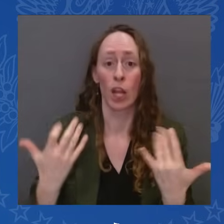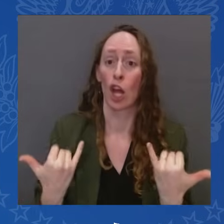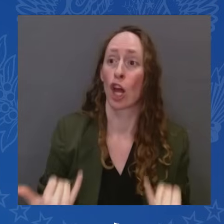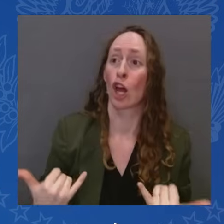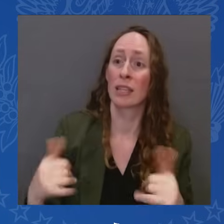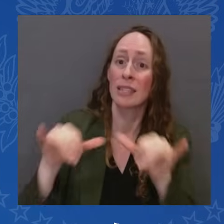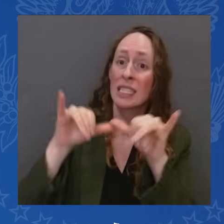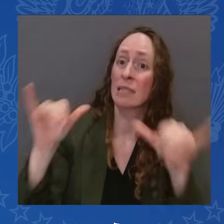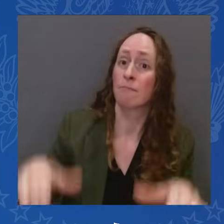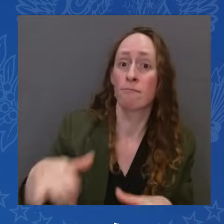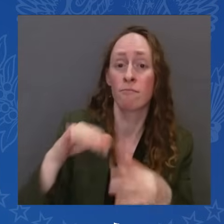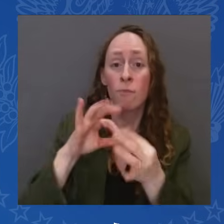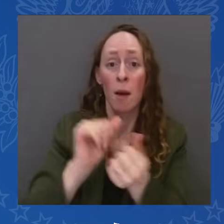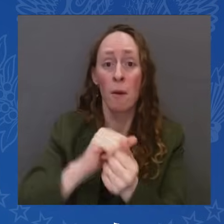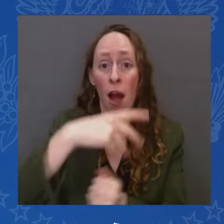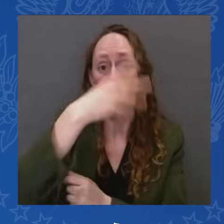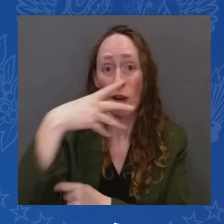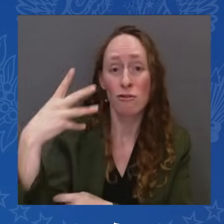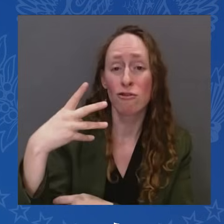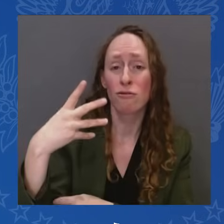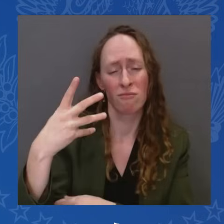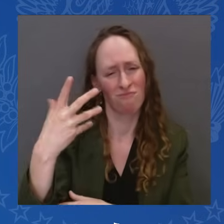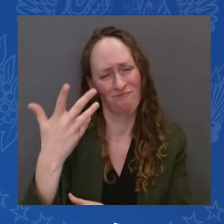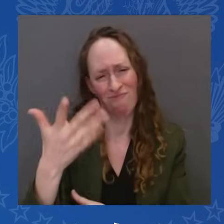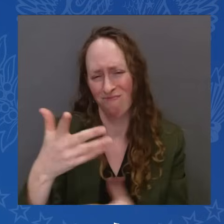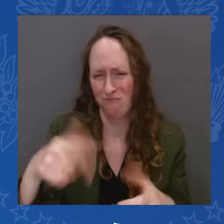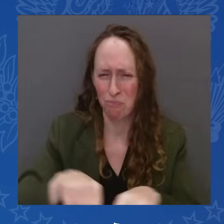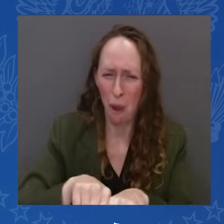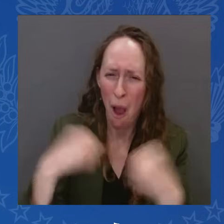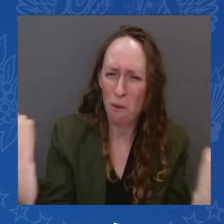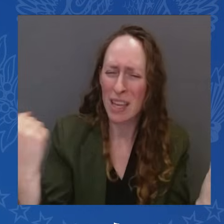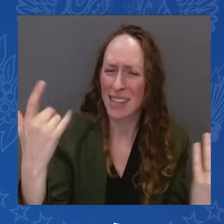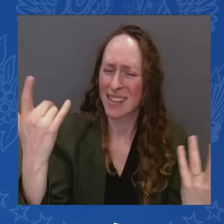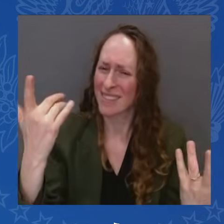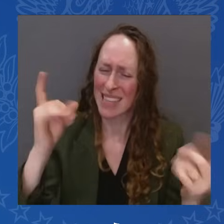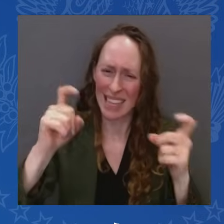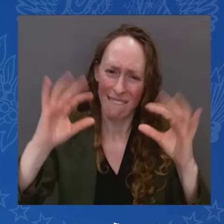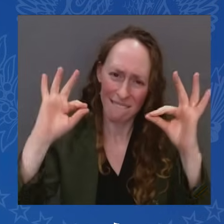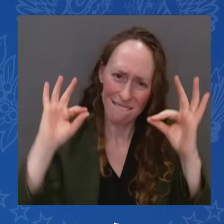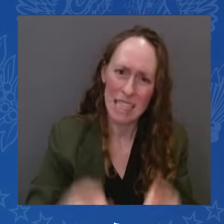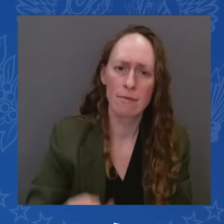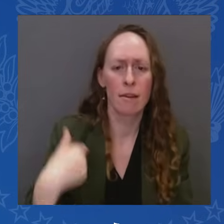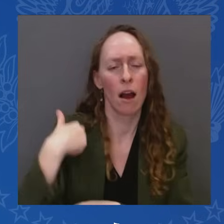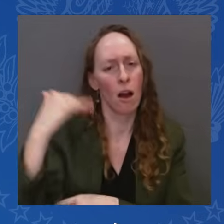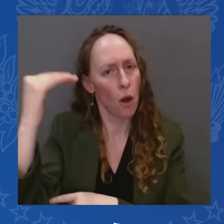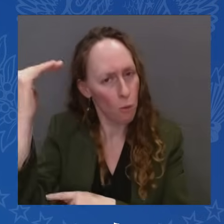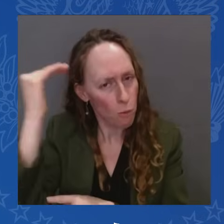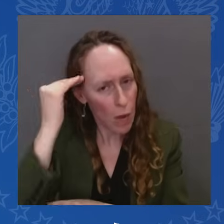My team is working with Senate Democrats and Republicans to try to find a bipartisan compromise